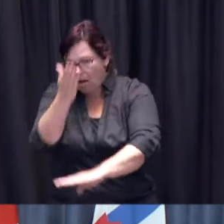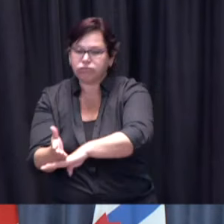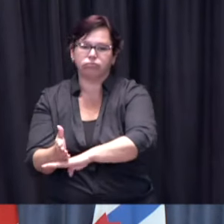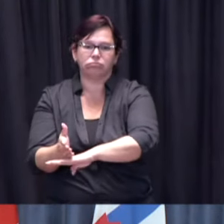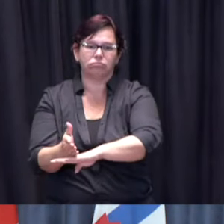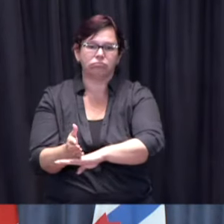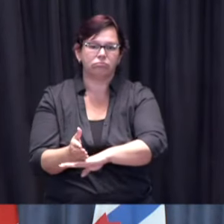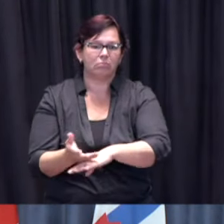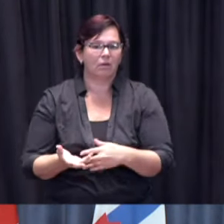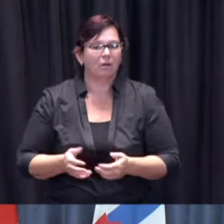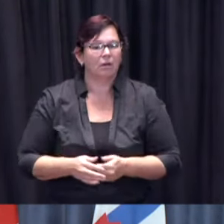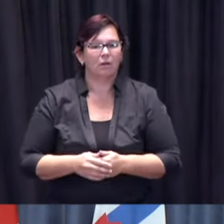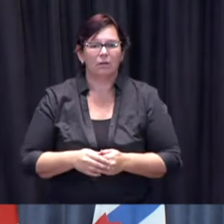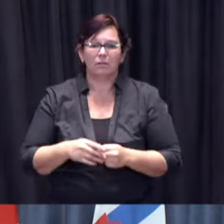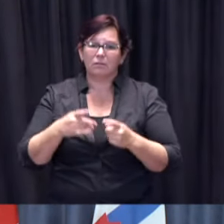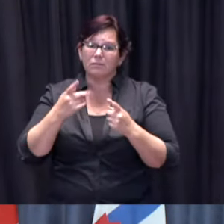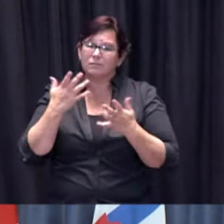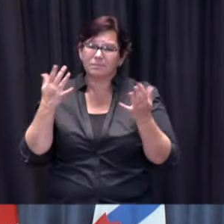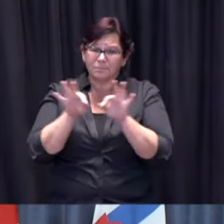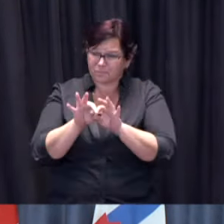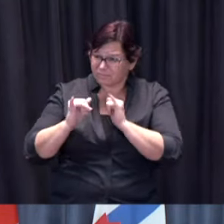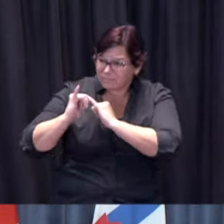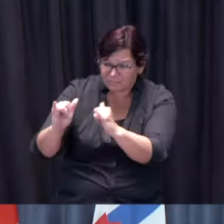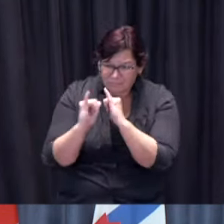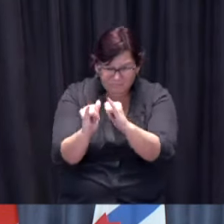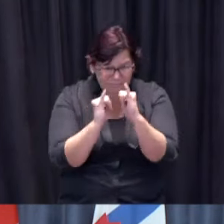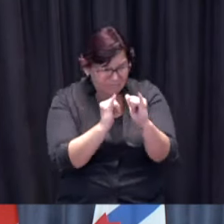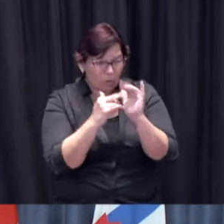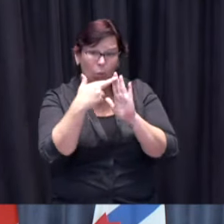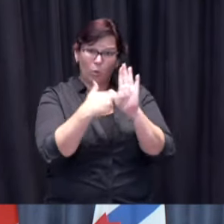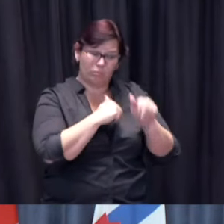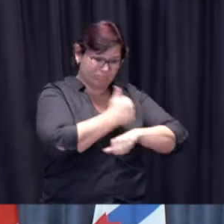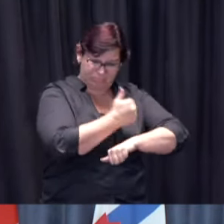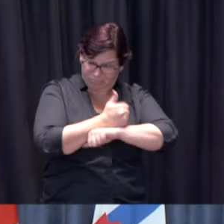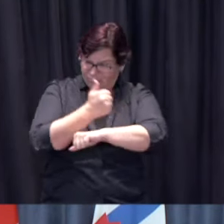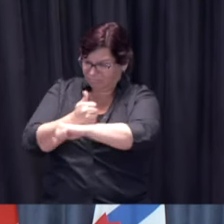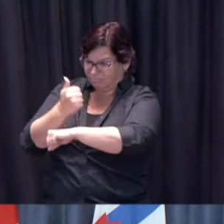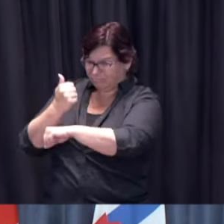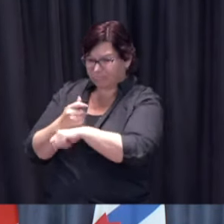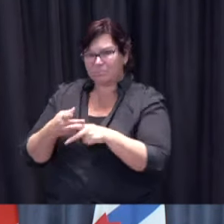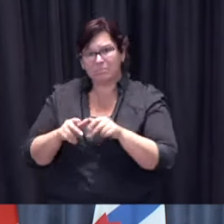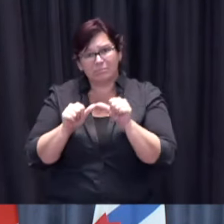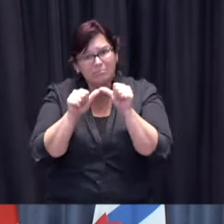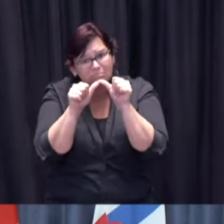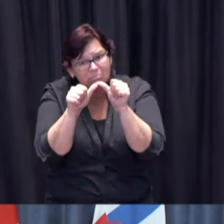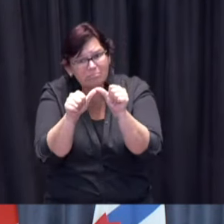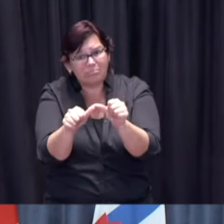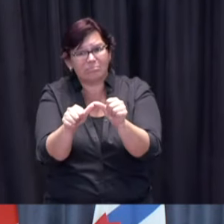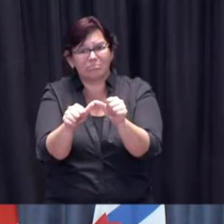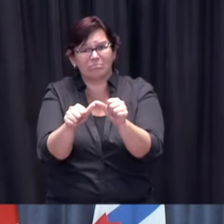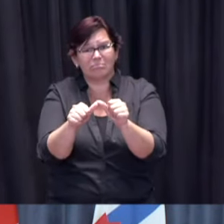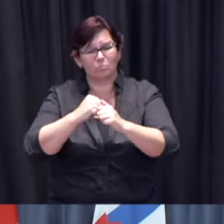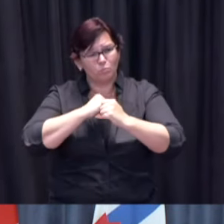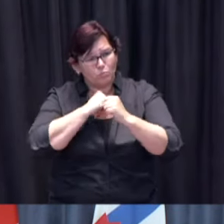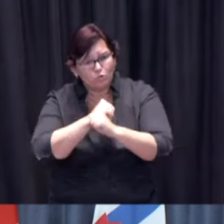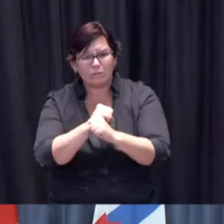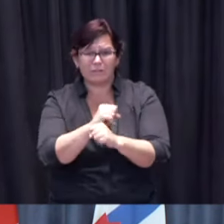our behalf and on our part and ensure that we continue to protect the health of our residents and the health of our local economy